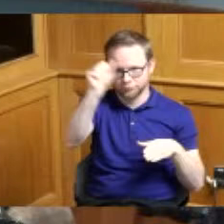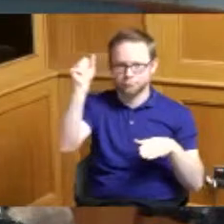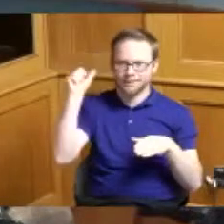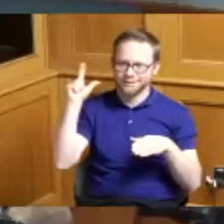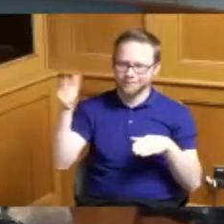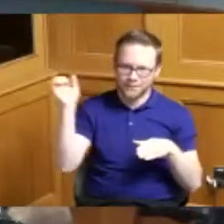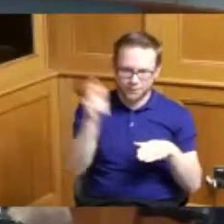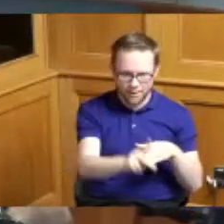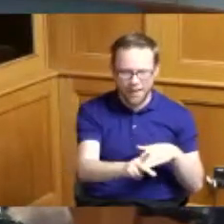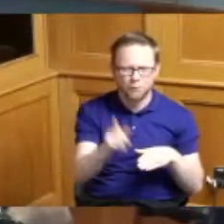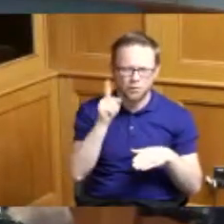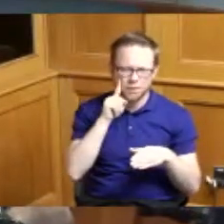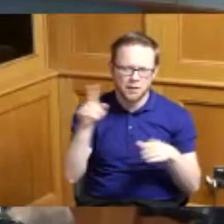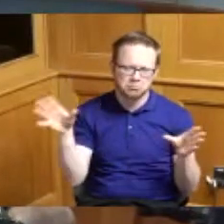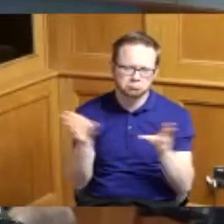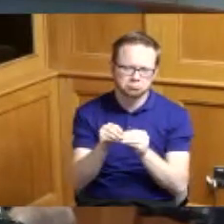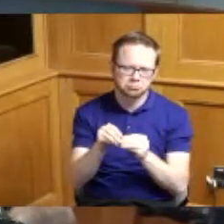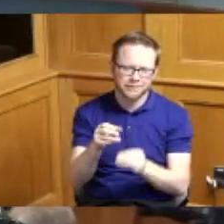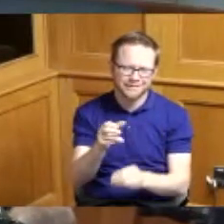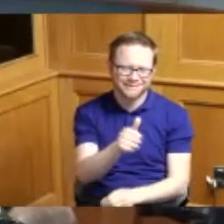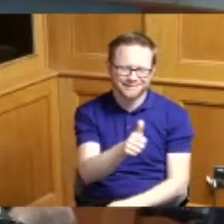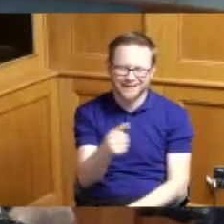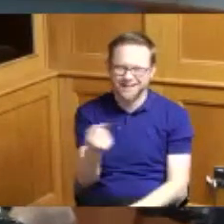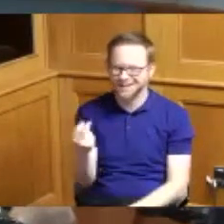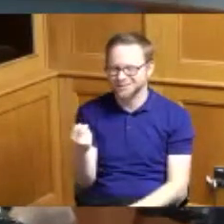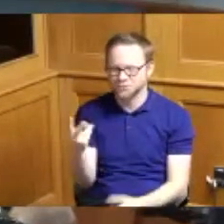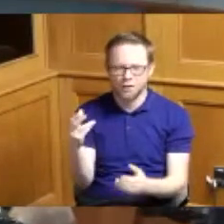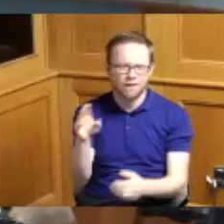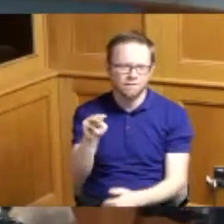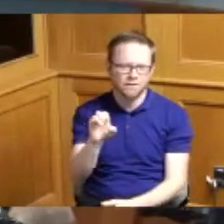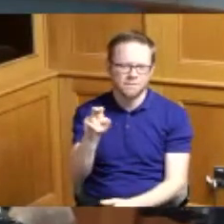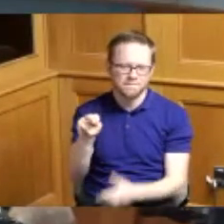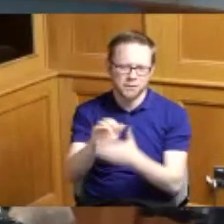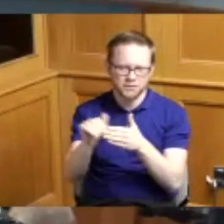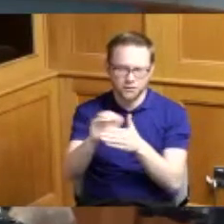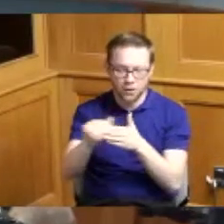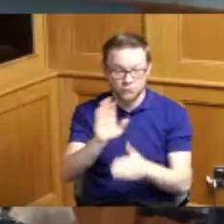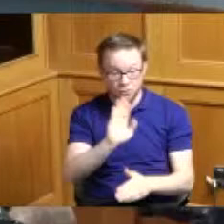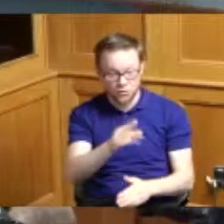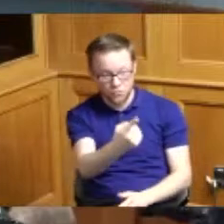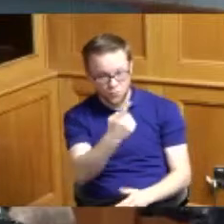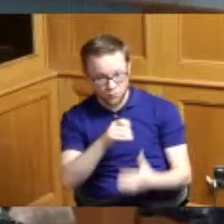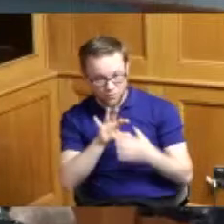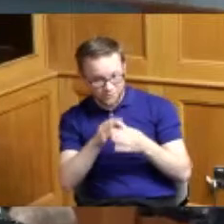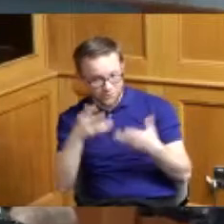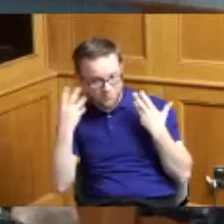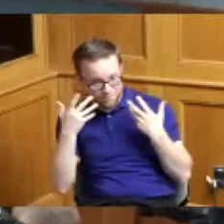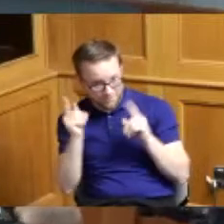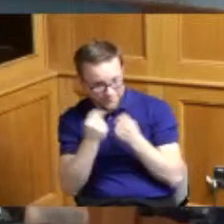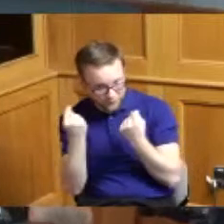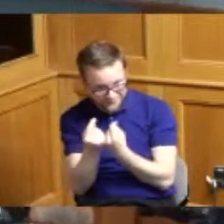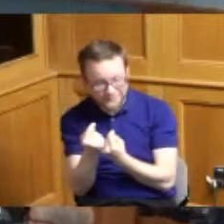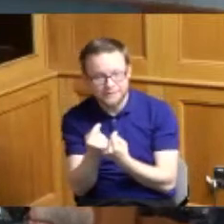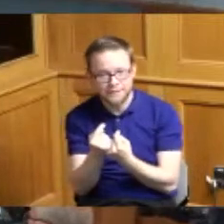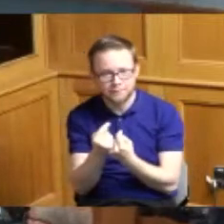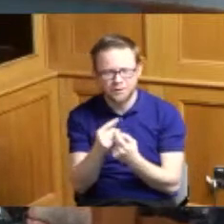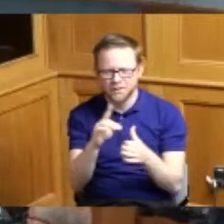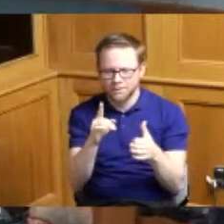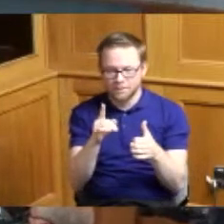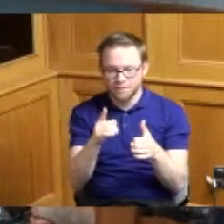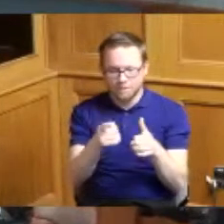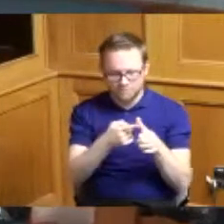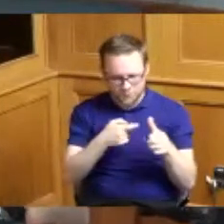million dollars to your question about about the Bengals the I initially said 10 we said 10 to 12.